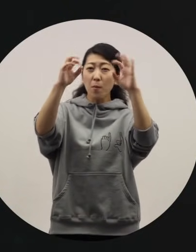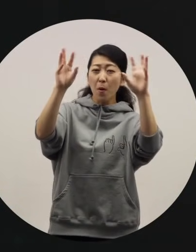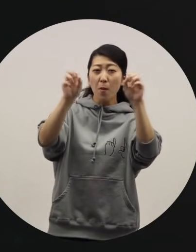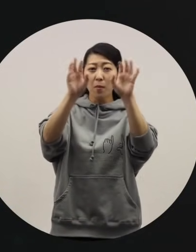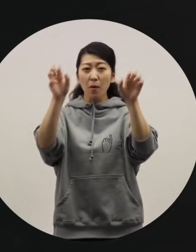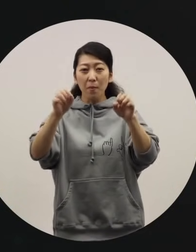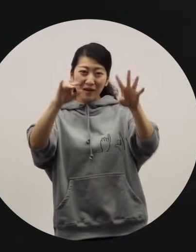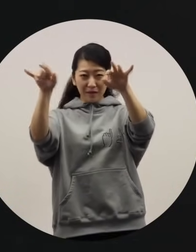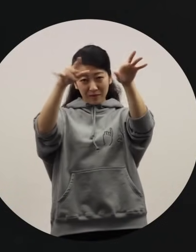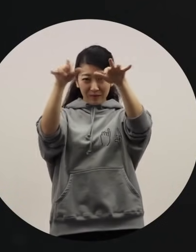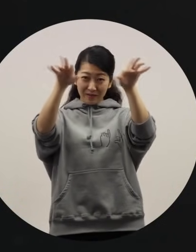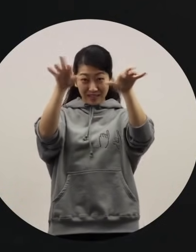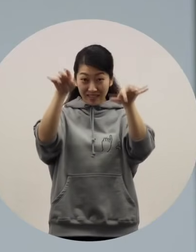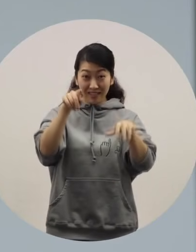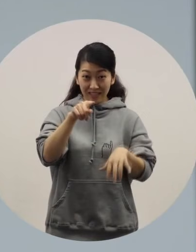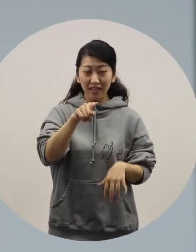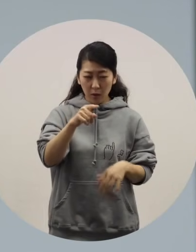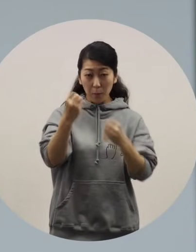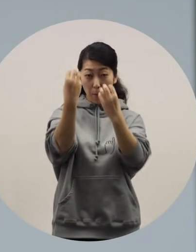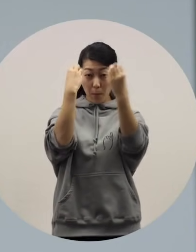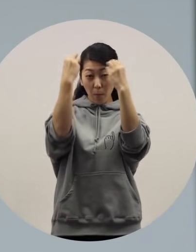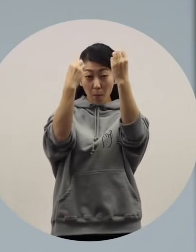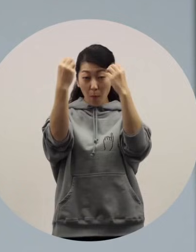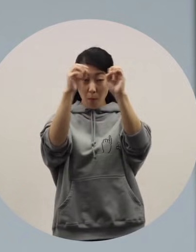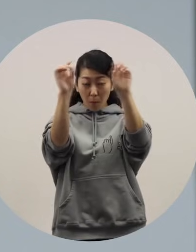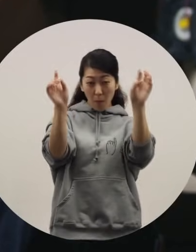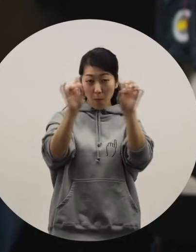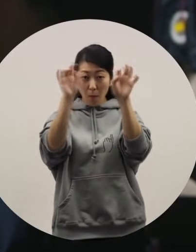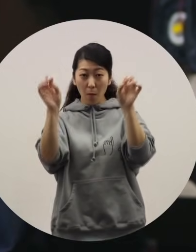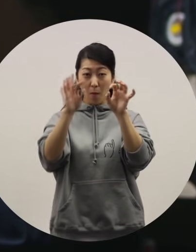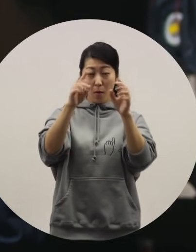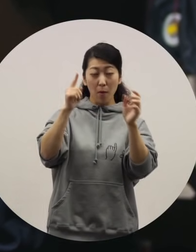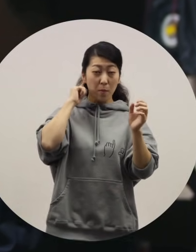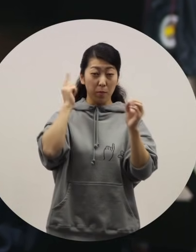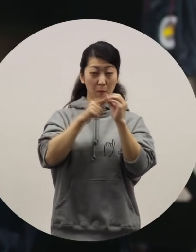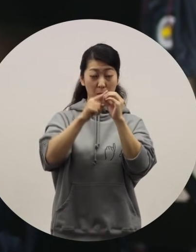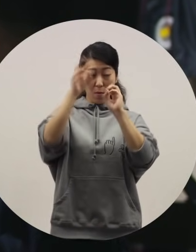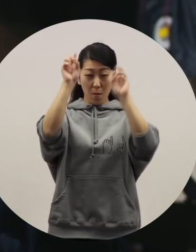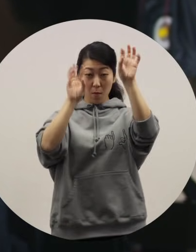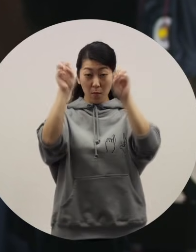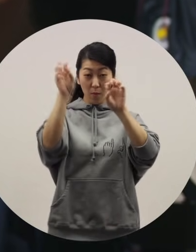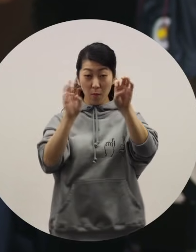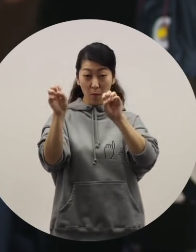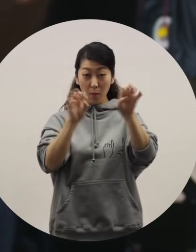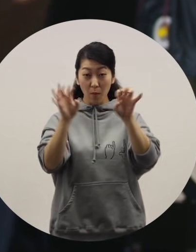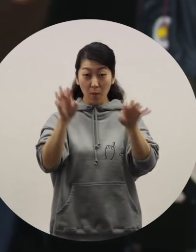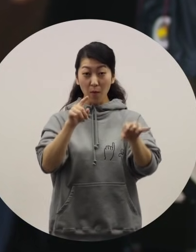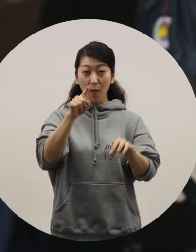[Ochiai] I can imagine. Many logos pop with various sound effects.